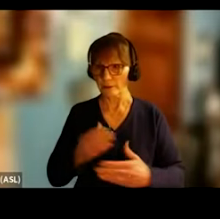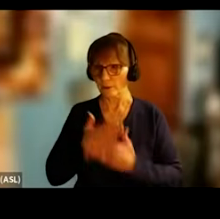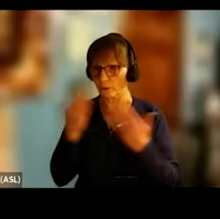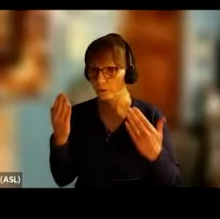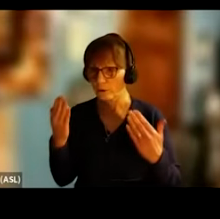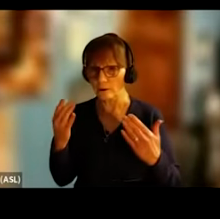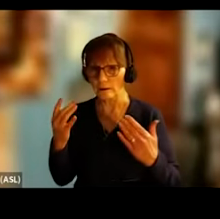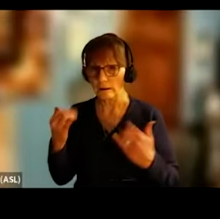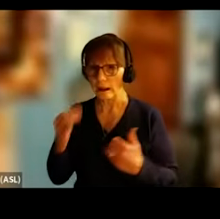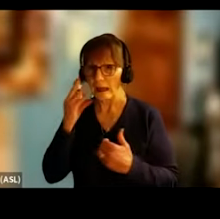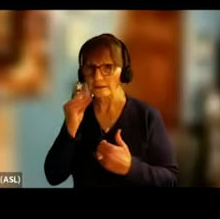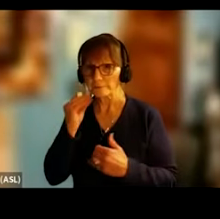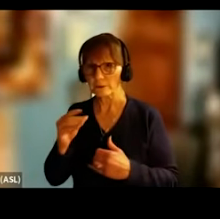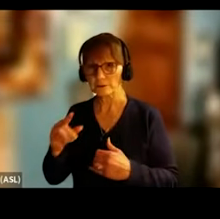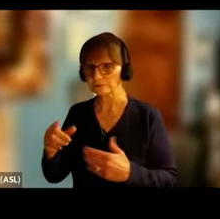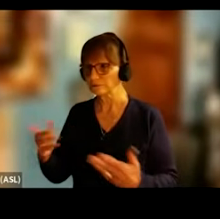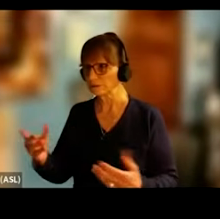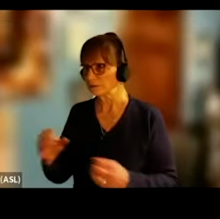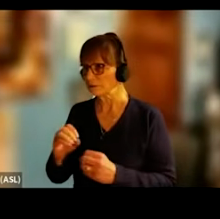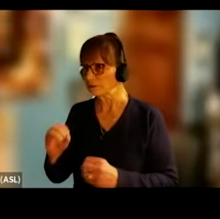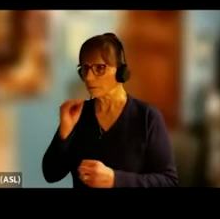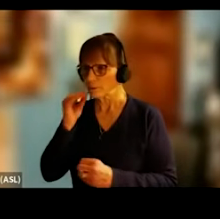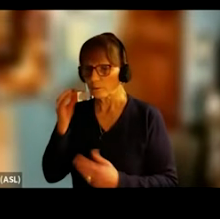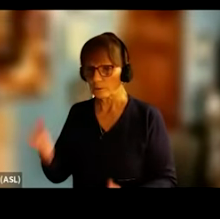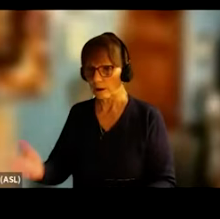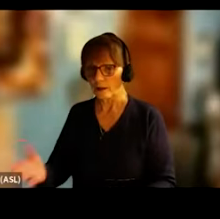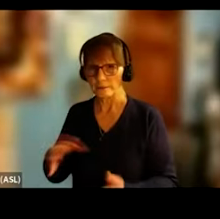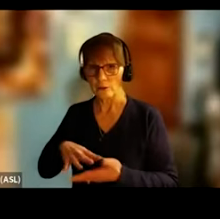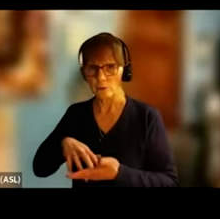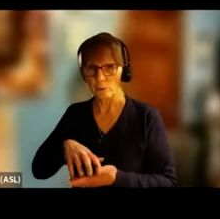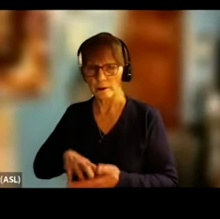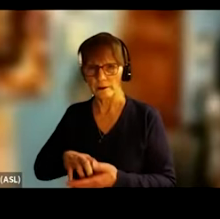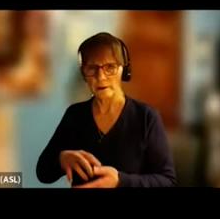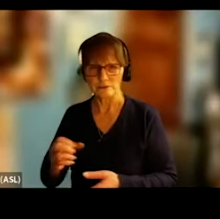when they're the most vulnerable, the most frail, and then they're getting back stuck in that cycle.